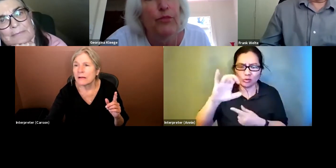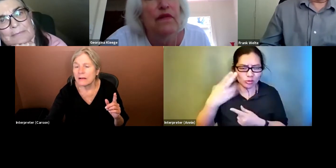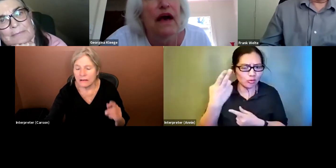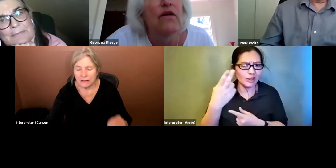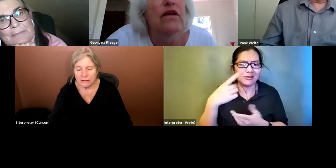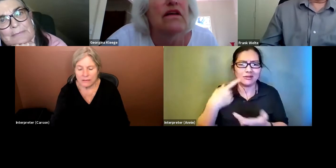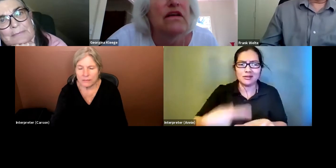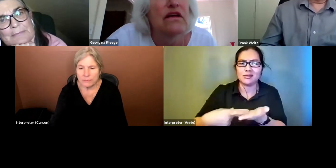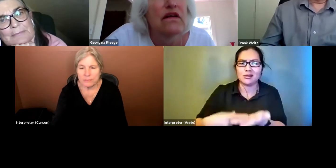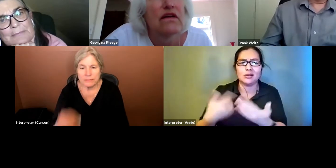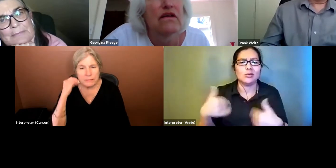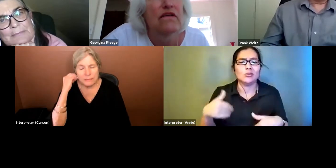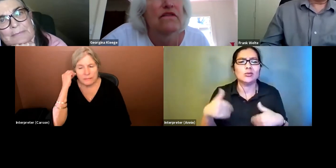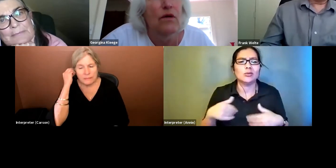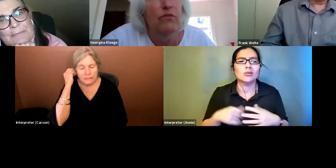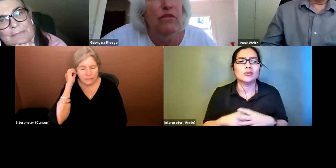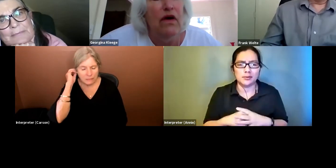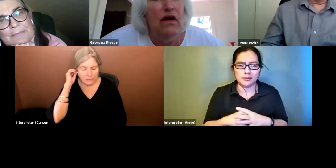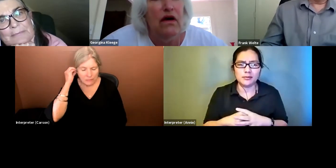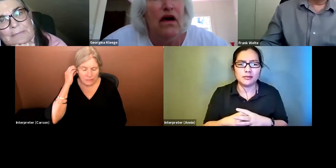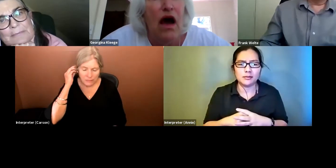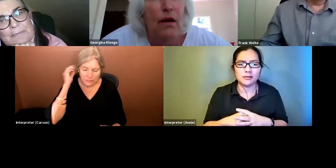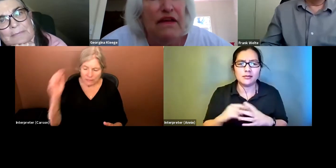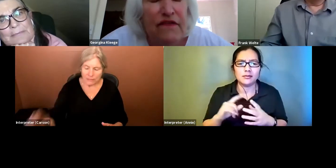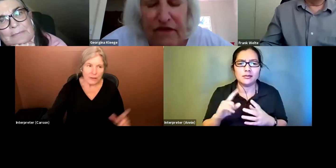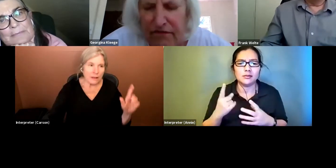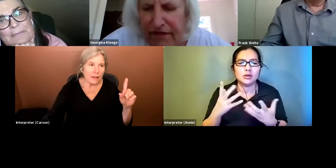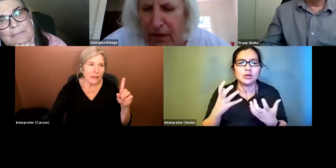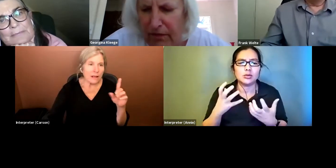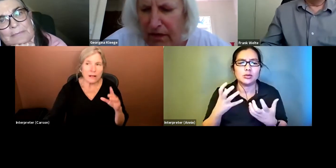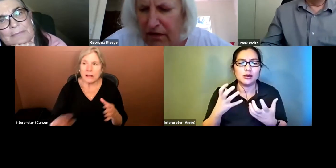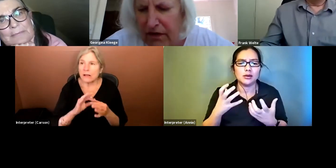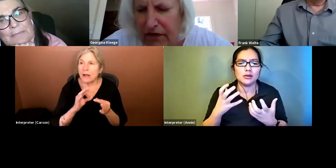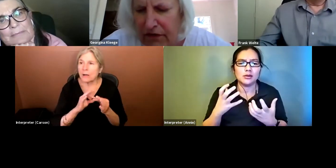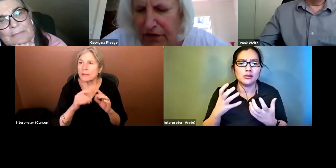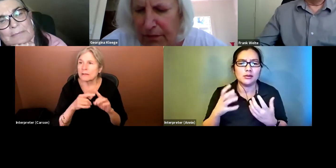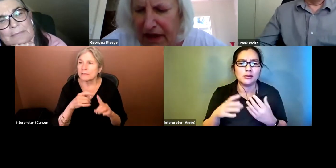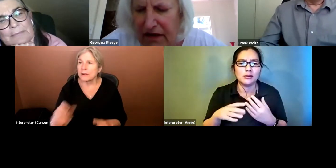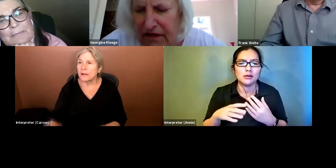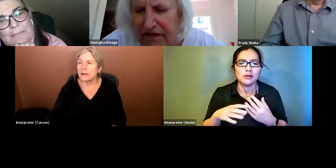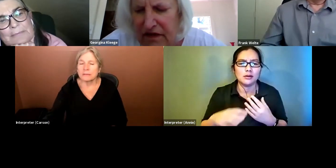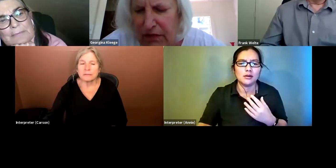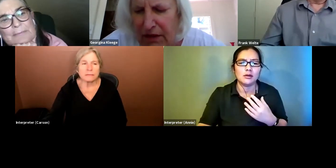pull out some comments from the three panelists and maybe